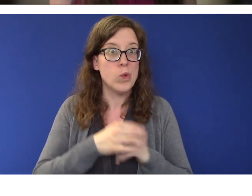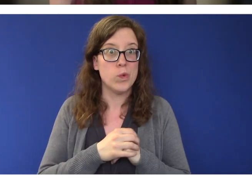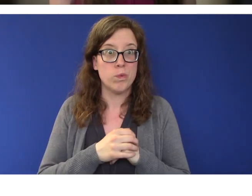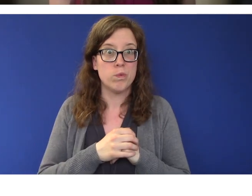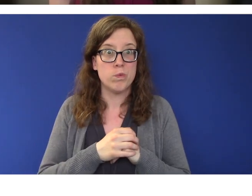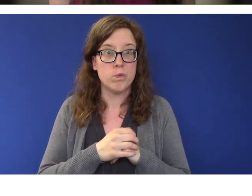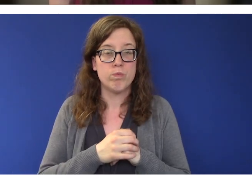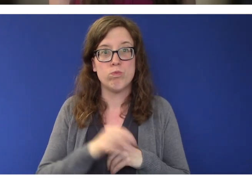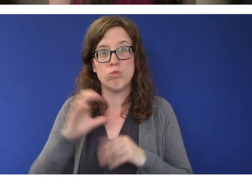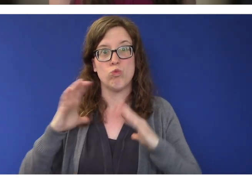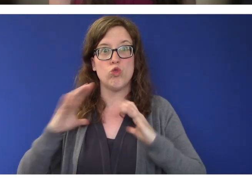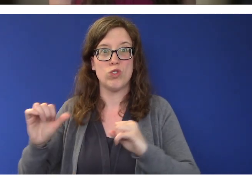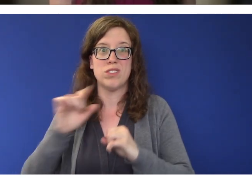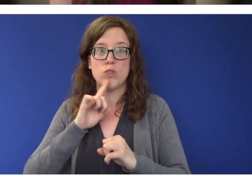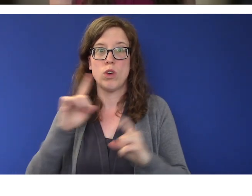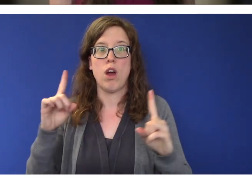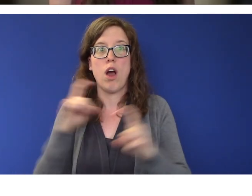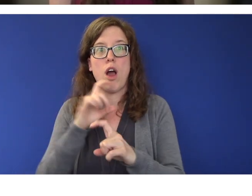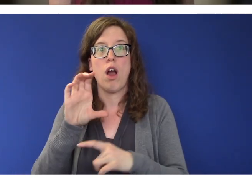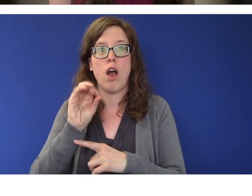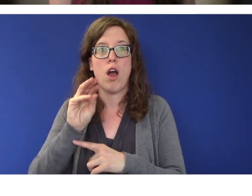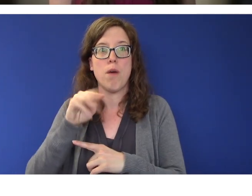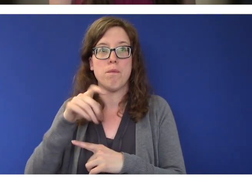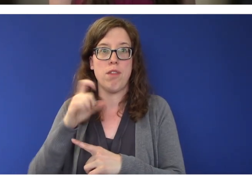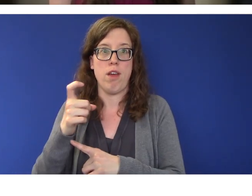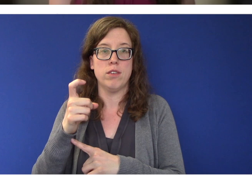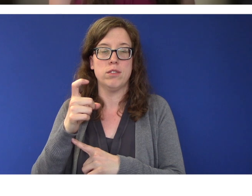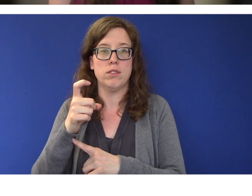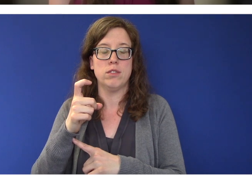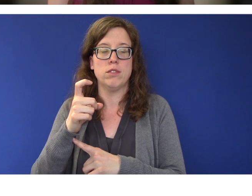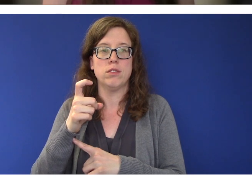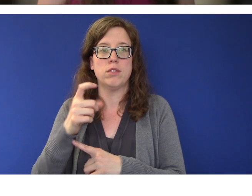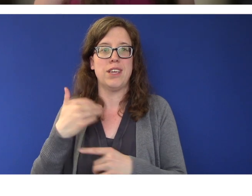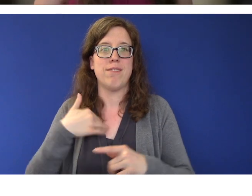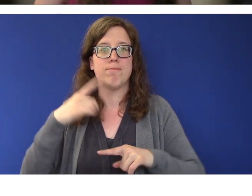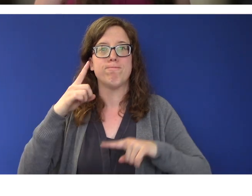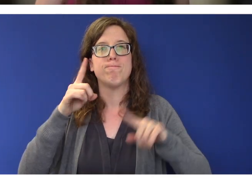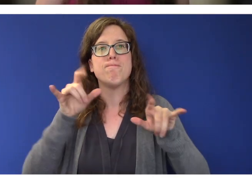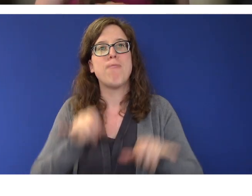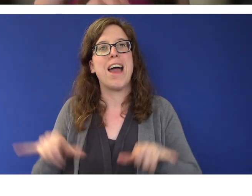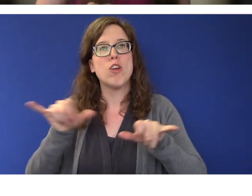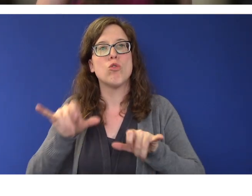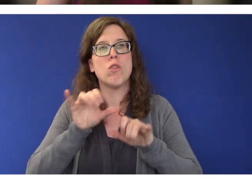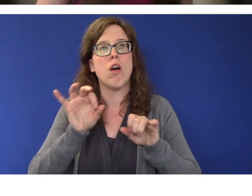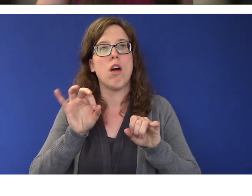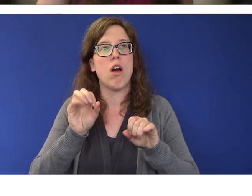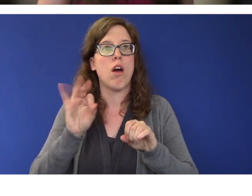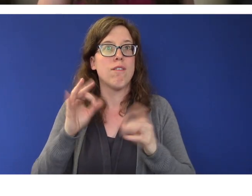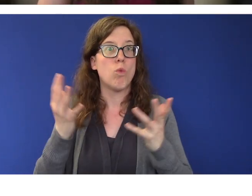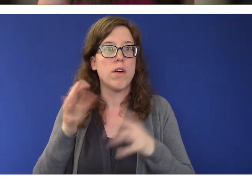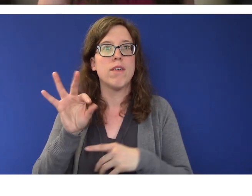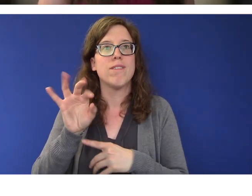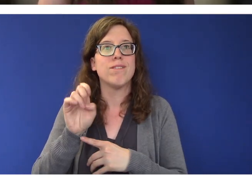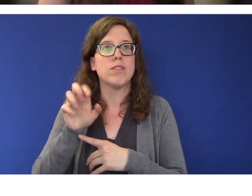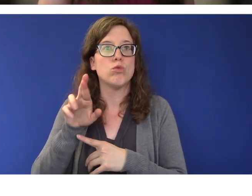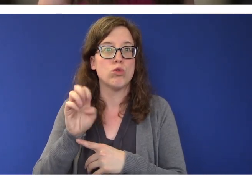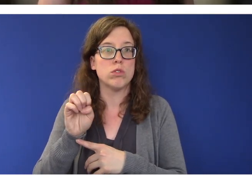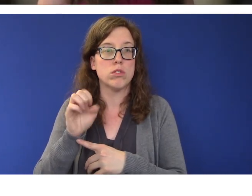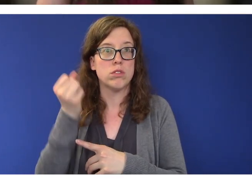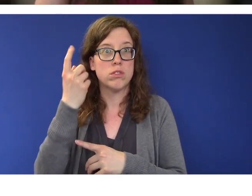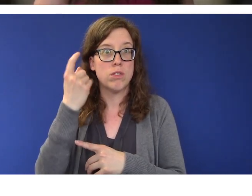CHARGE Syndrome is a complex syndrome. It has a pattern of features. But any individual